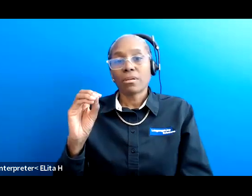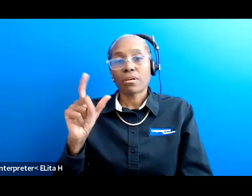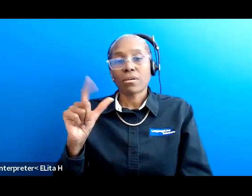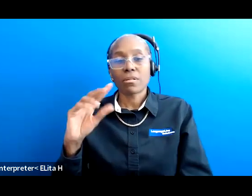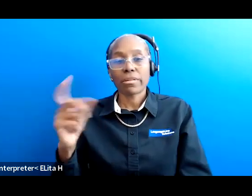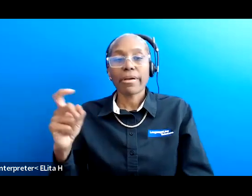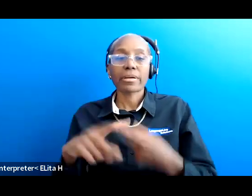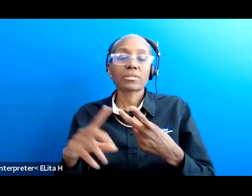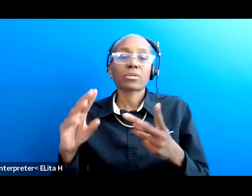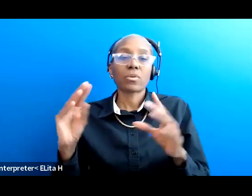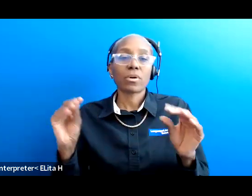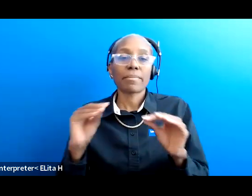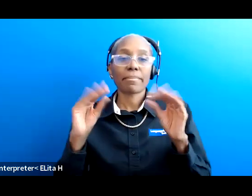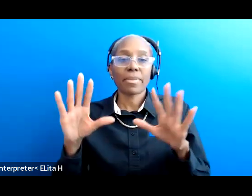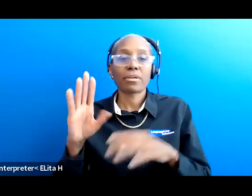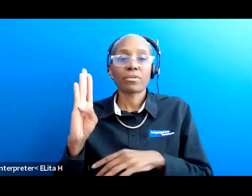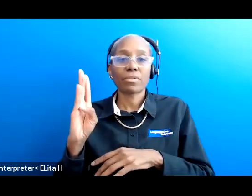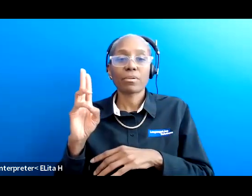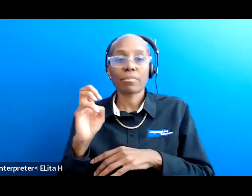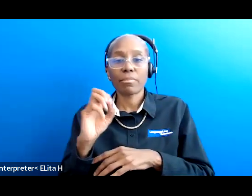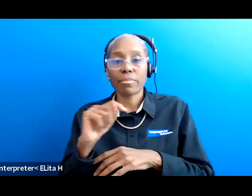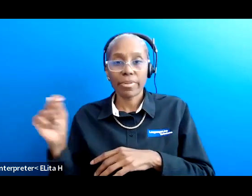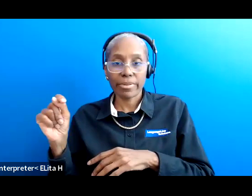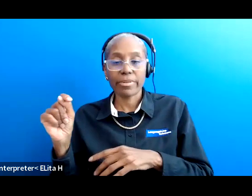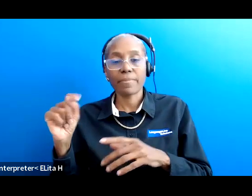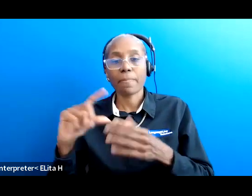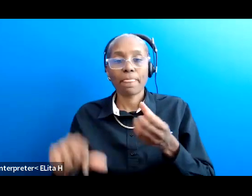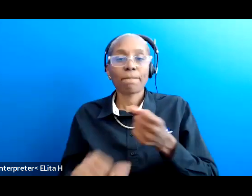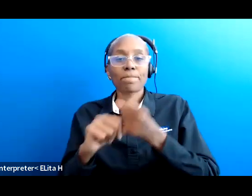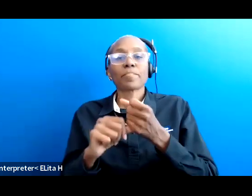The Magic Bullet suppository, which stimulates that peristalsis